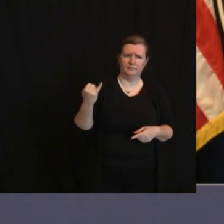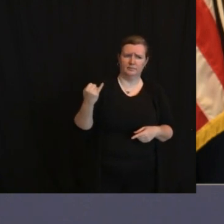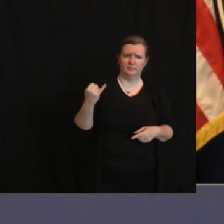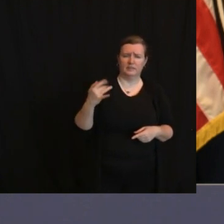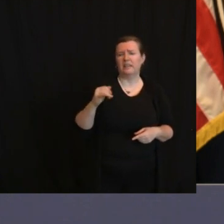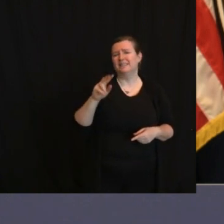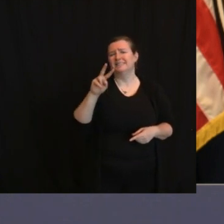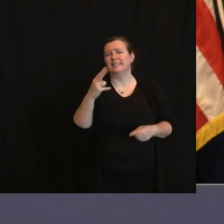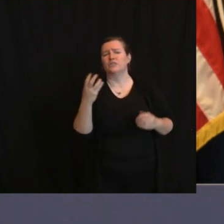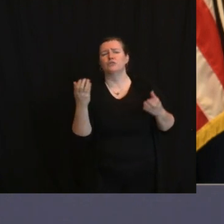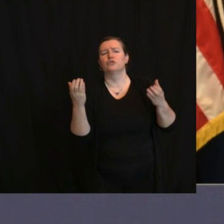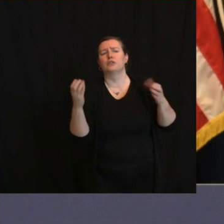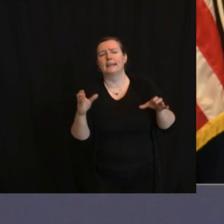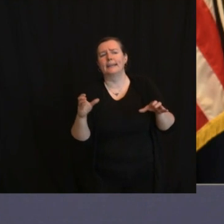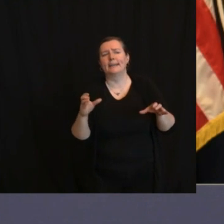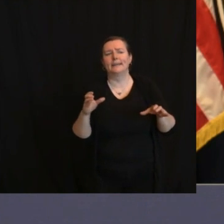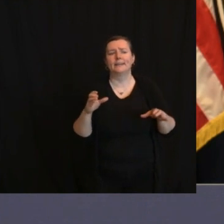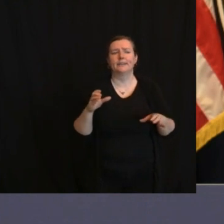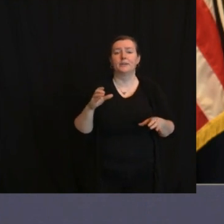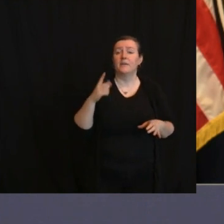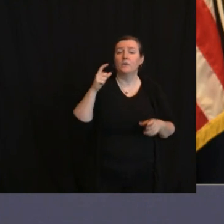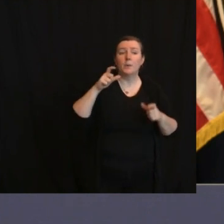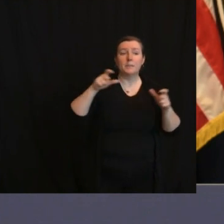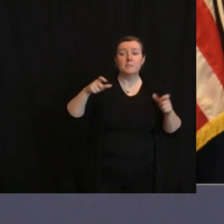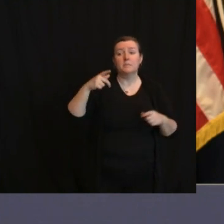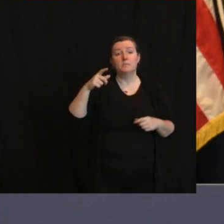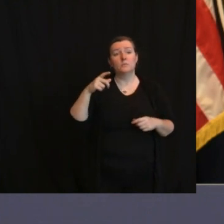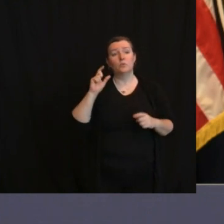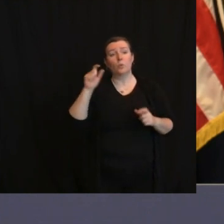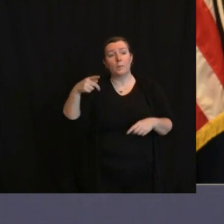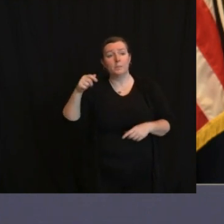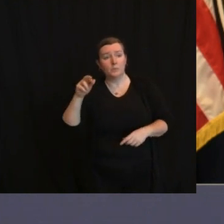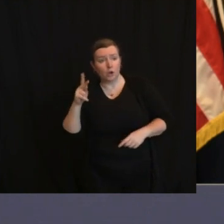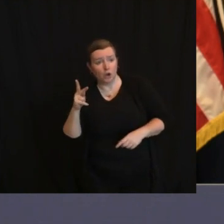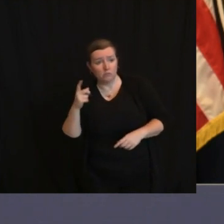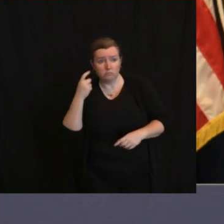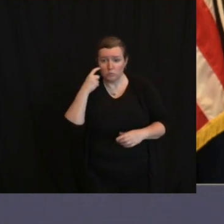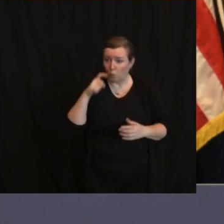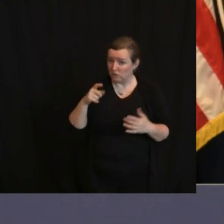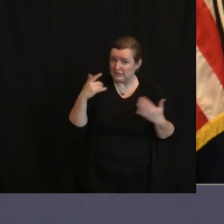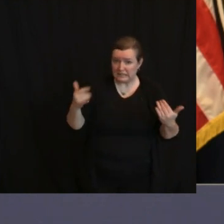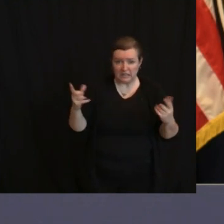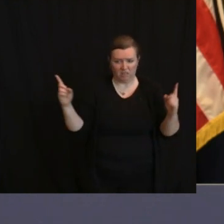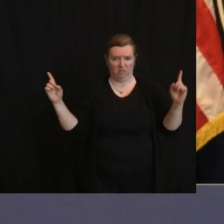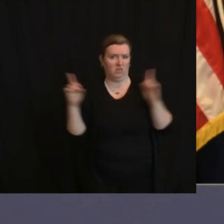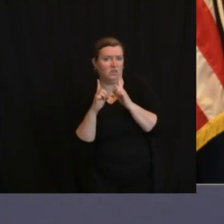FOR OUR PARKS. YOU COULD ALWAYS GIVE THE PARKGOERS A SECOND CHANCE AND